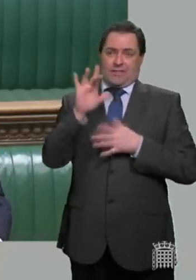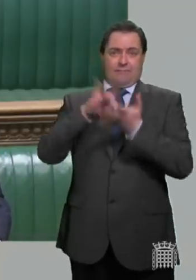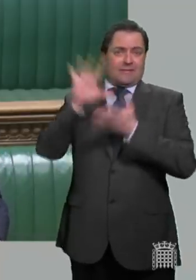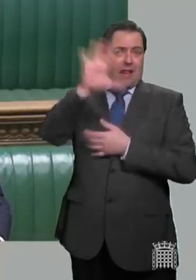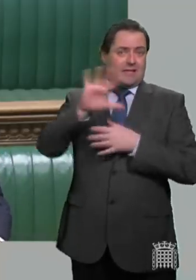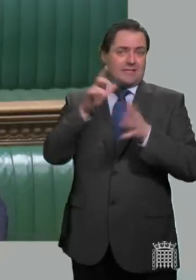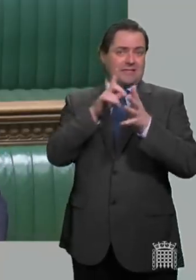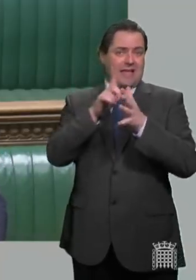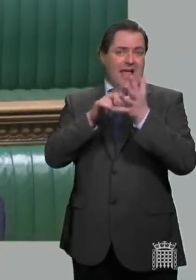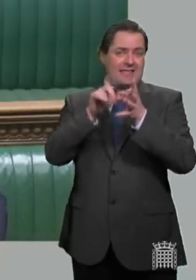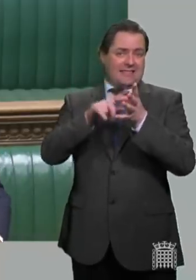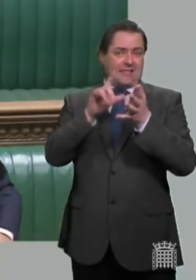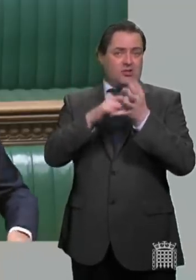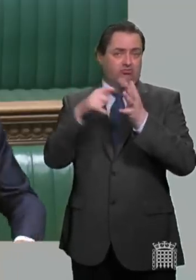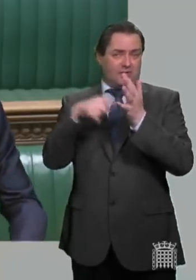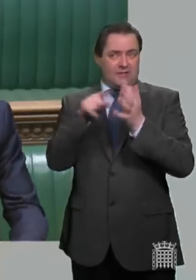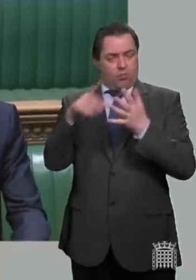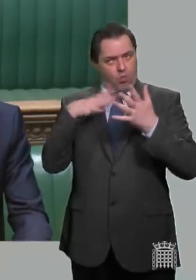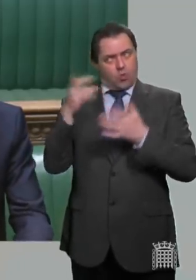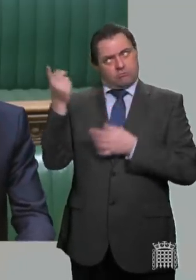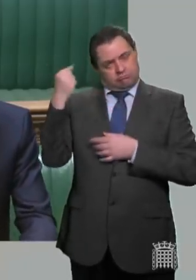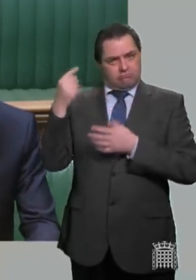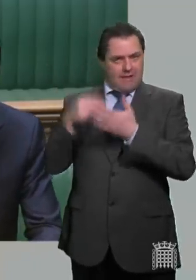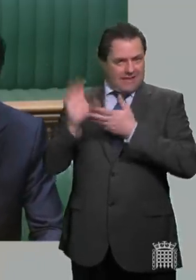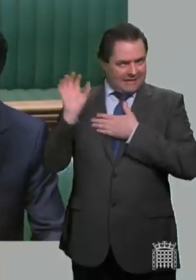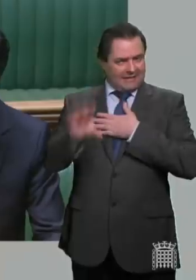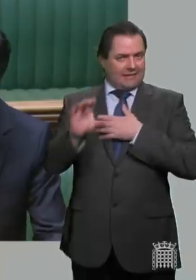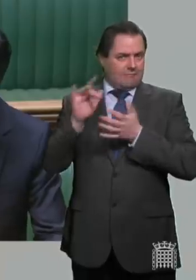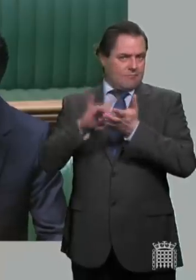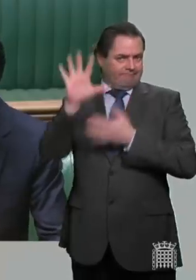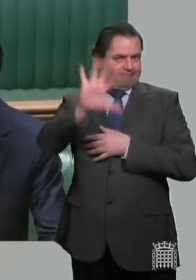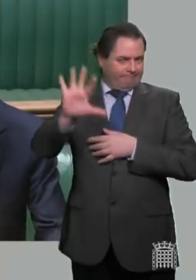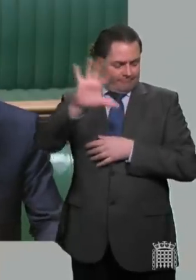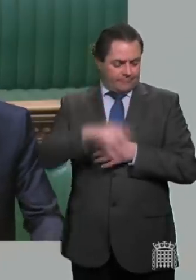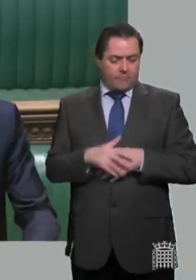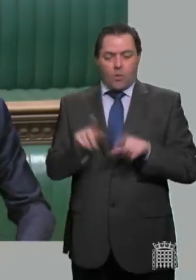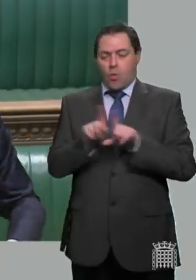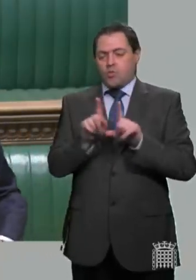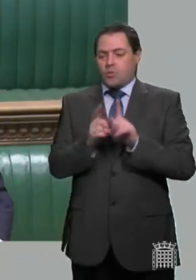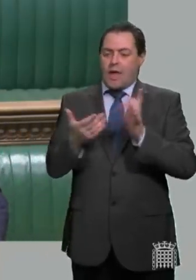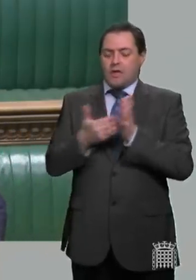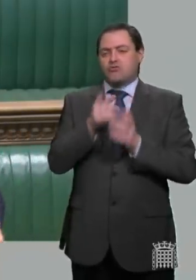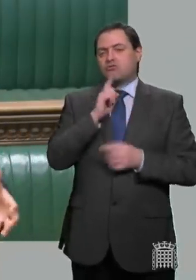the case for investment in their area. We are creating a £150-million fund to help